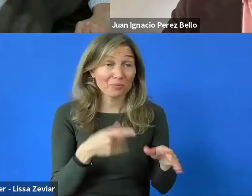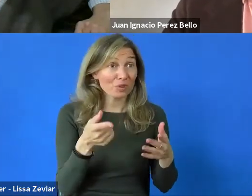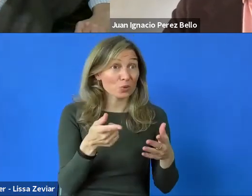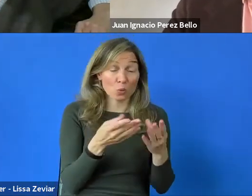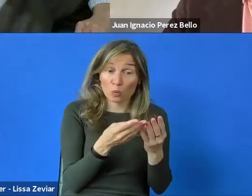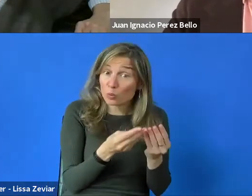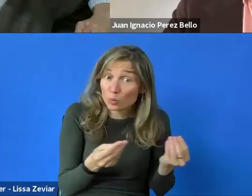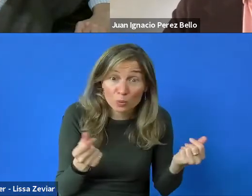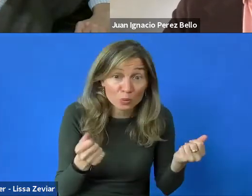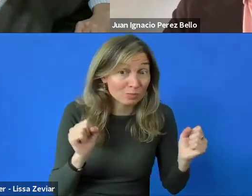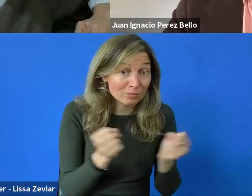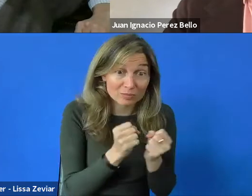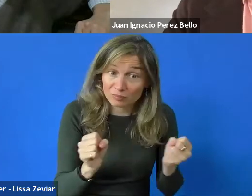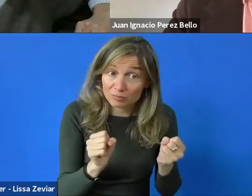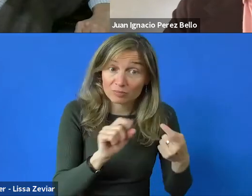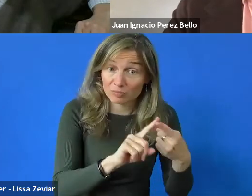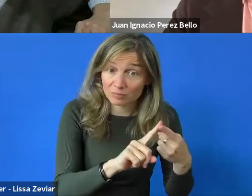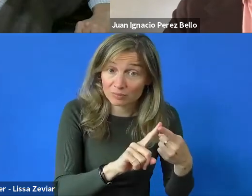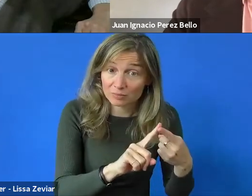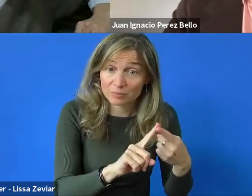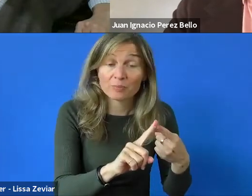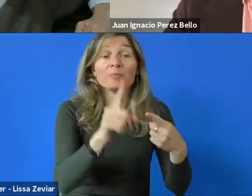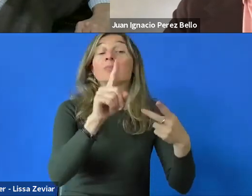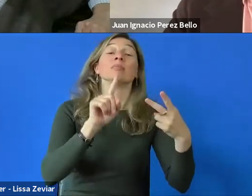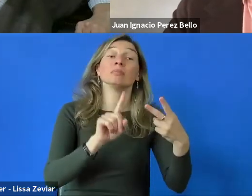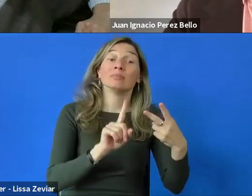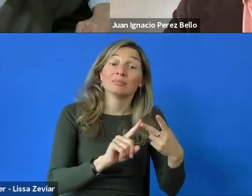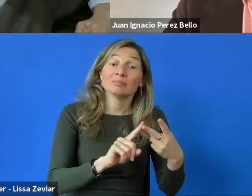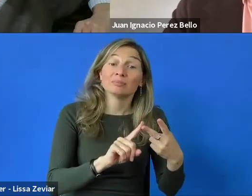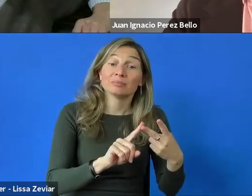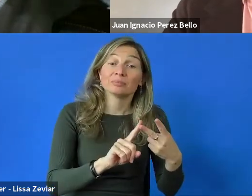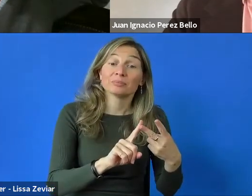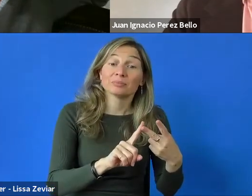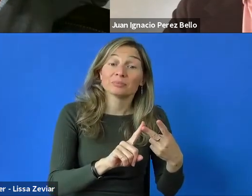the second one is if the application of those remedies are prolonged,